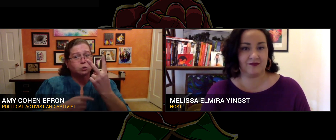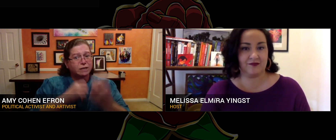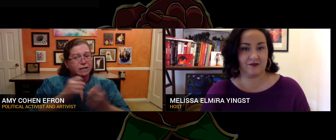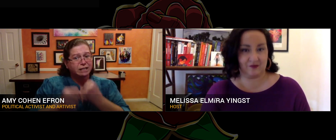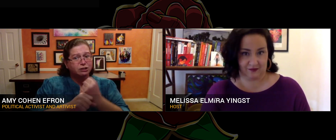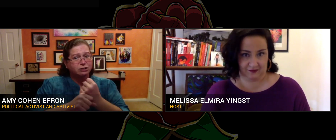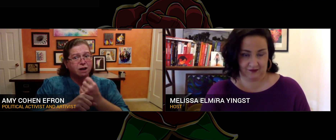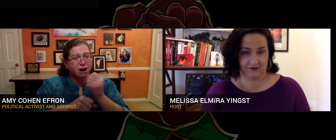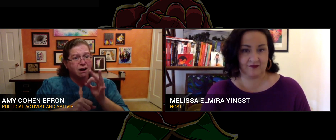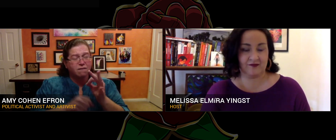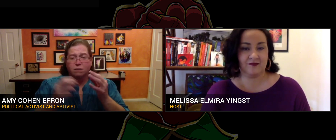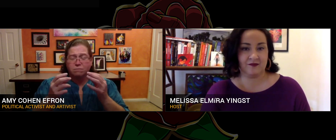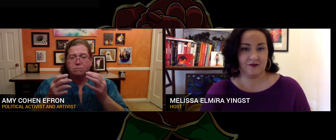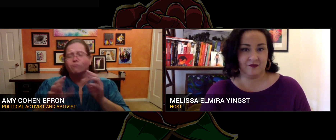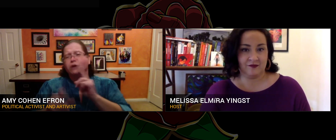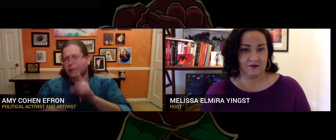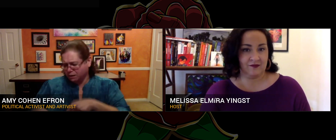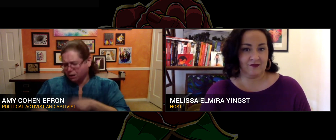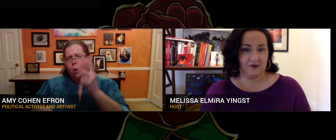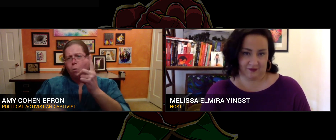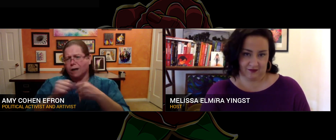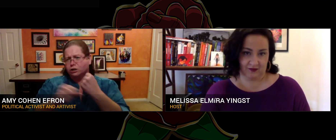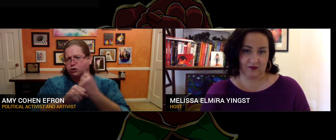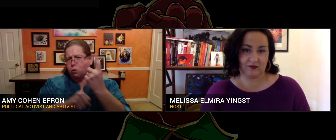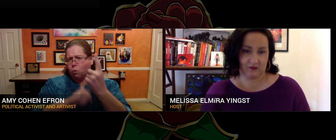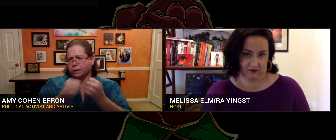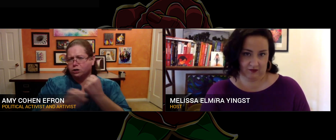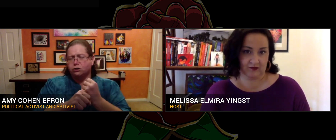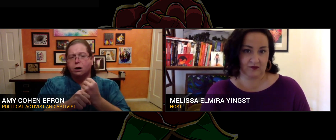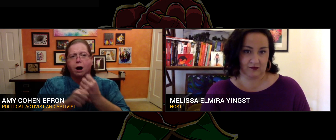the past 2 years, no, really the first year of decision makings